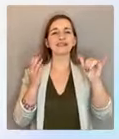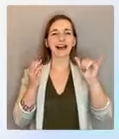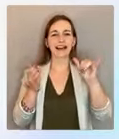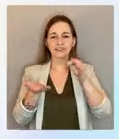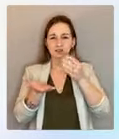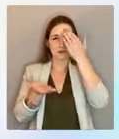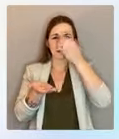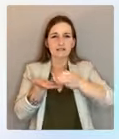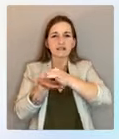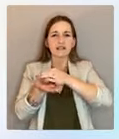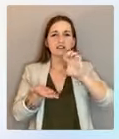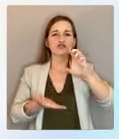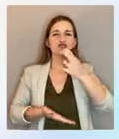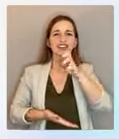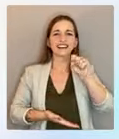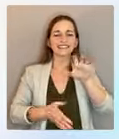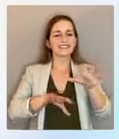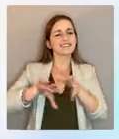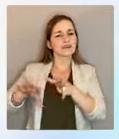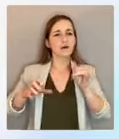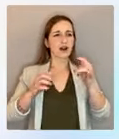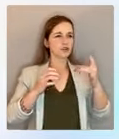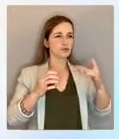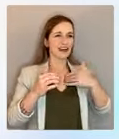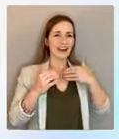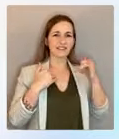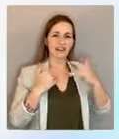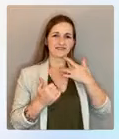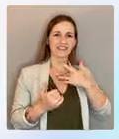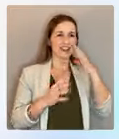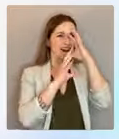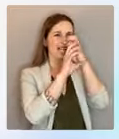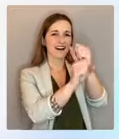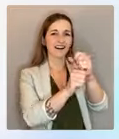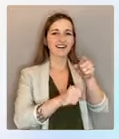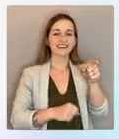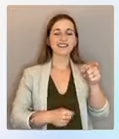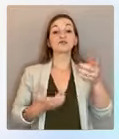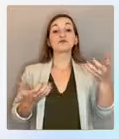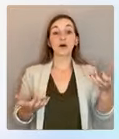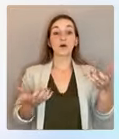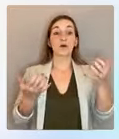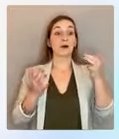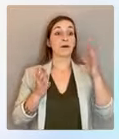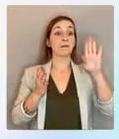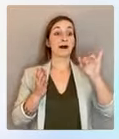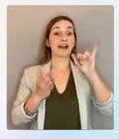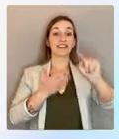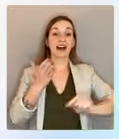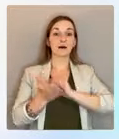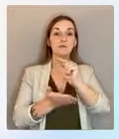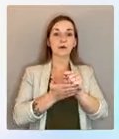that's very cerebral. So by this point in the project, bow and arrow feels incredible in virtual reality.